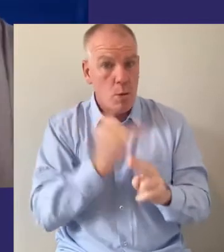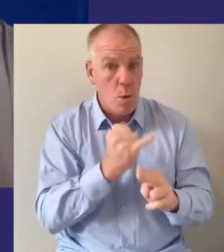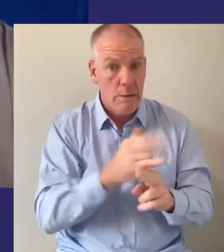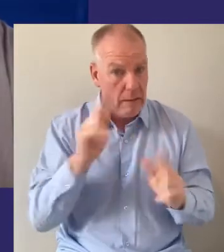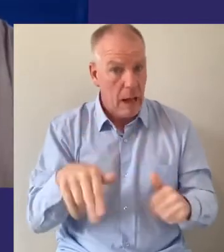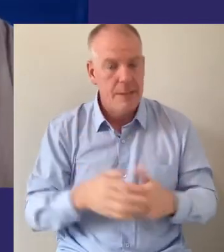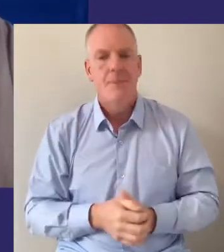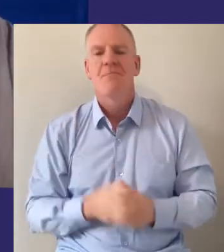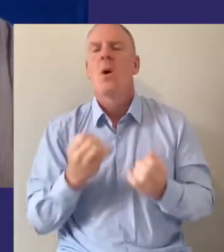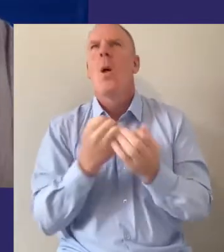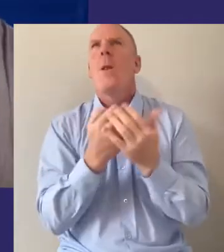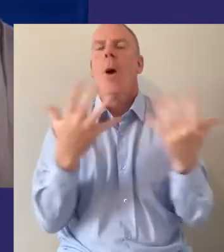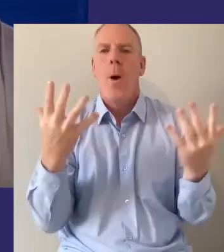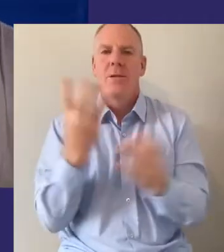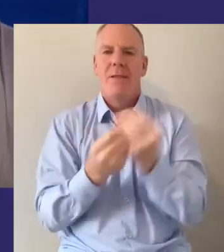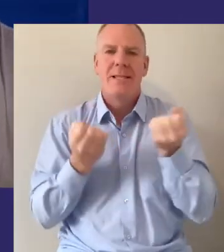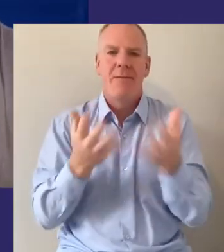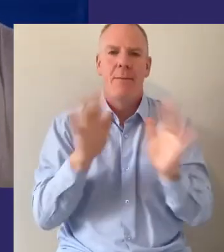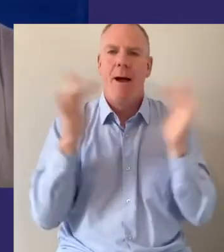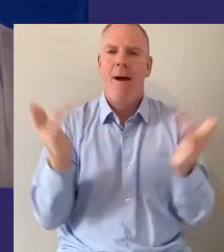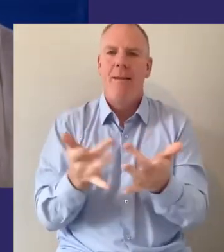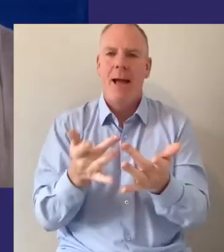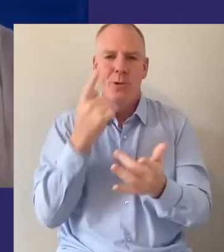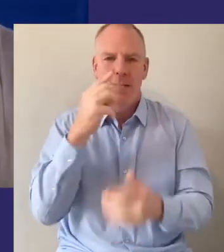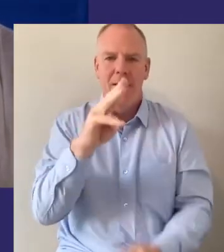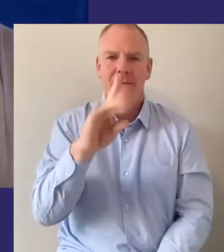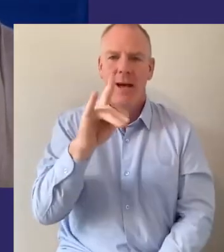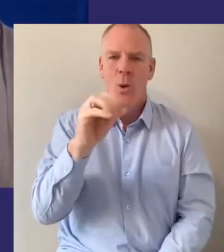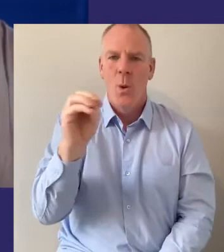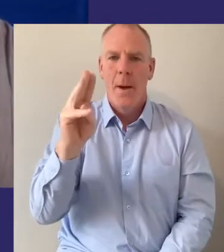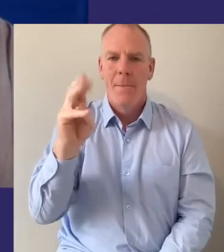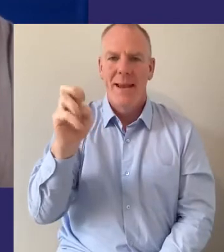Yeah, so there's loads of resources online to look up phytoplankton blooms, not just